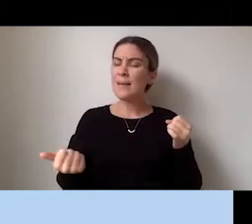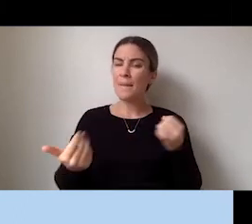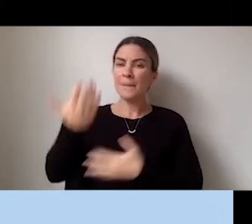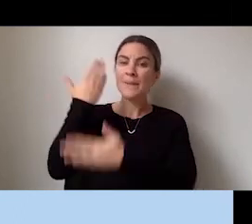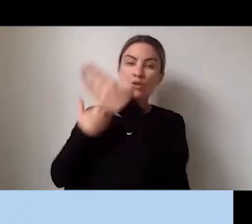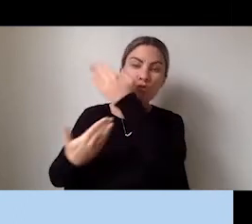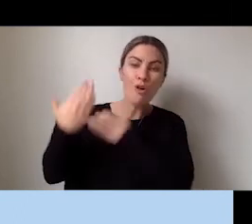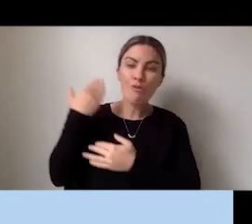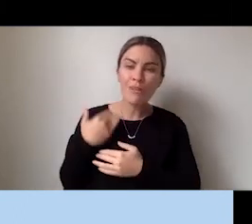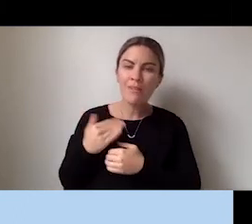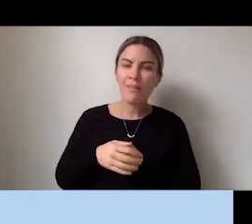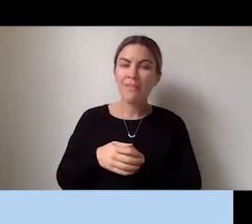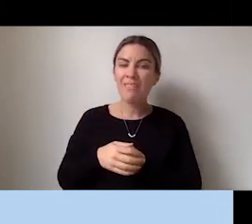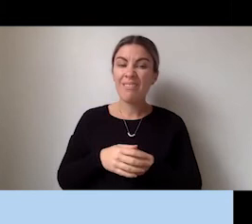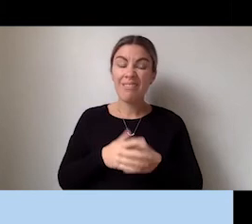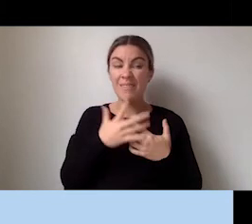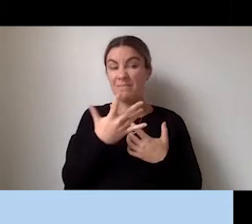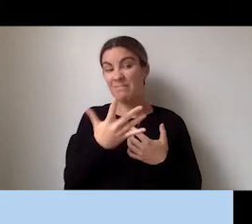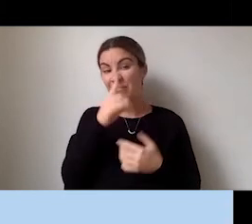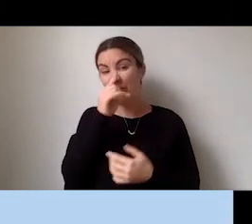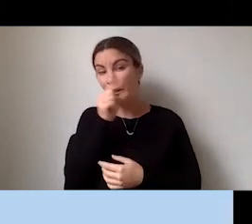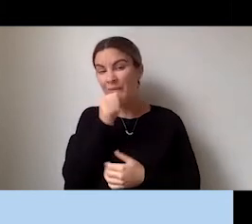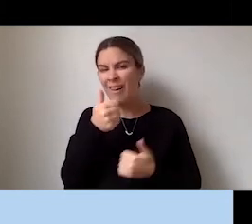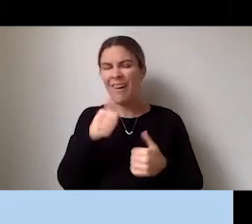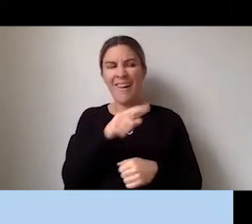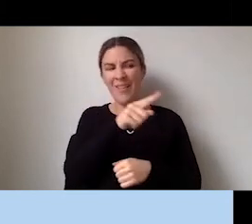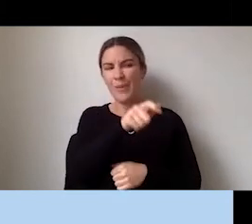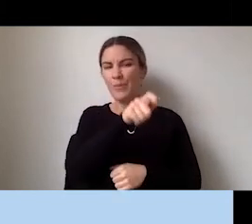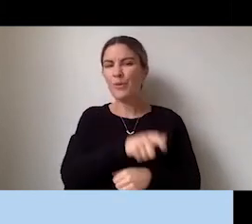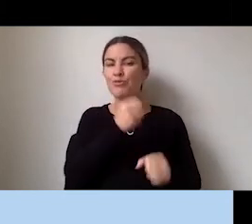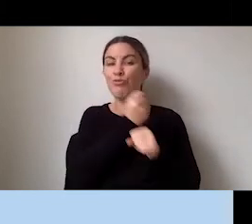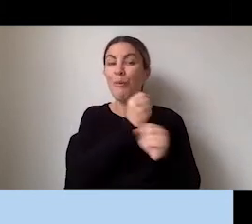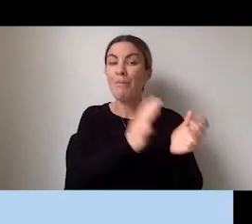as I was speaking about that person's grandmother before, it could be your grandmother.